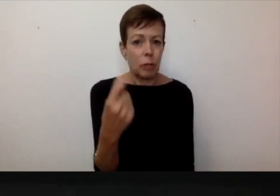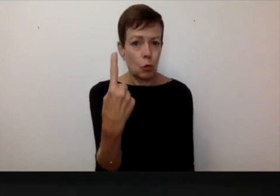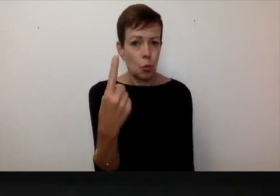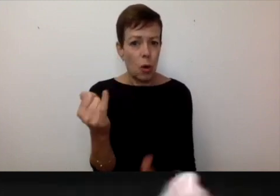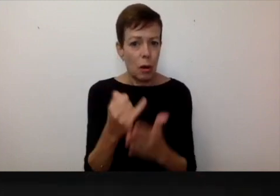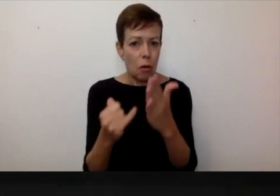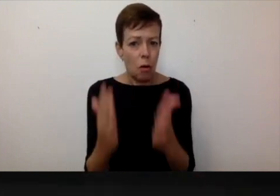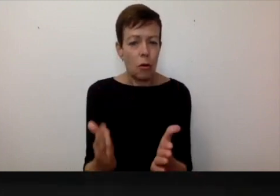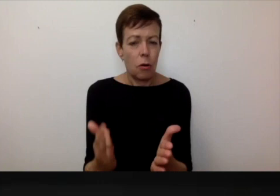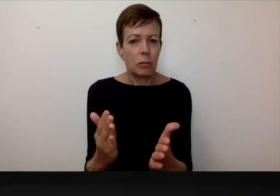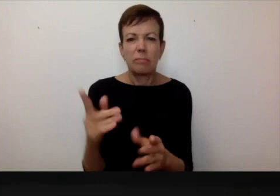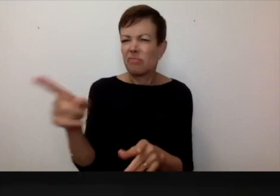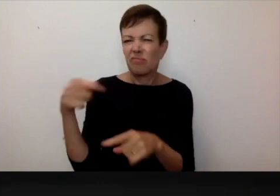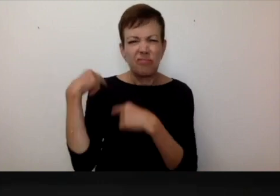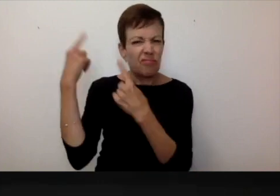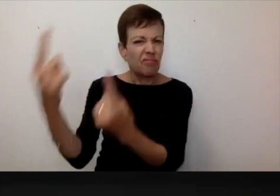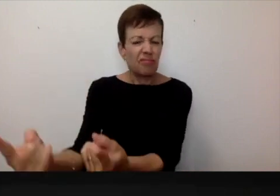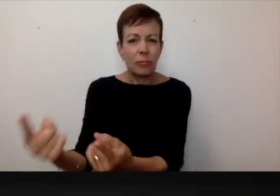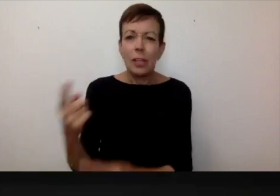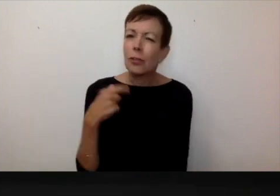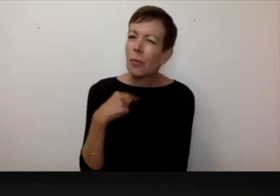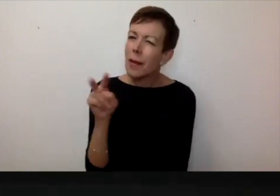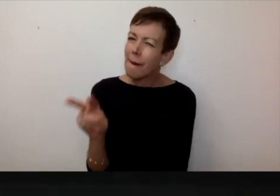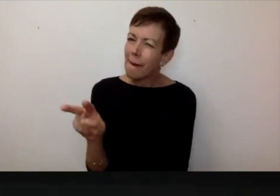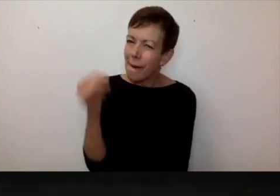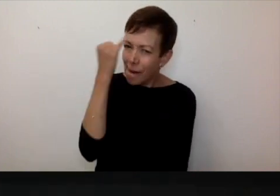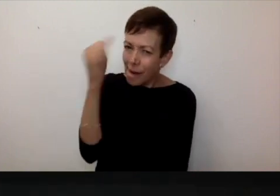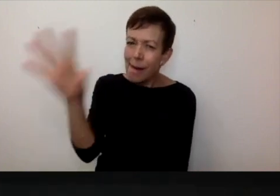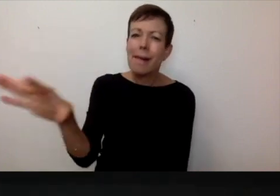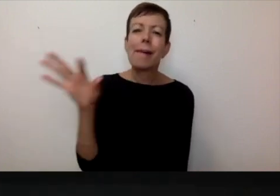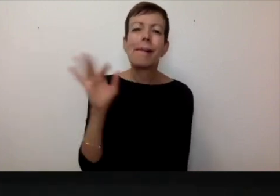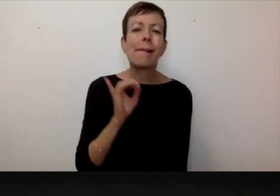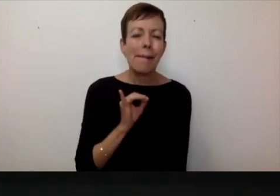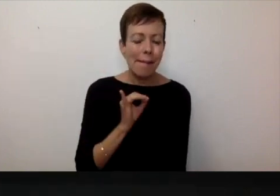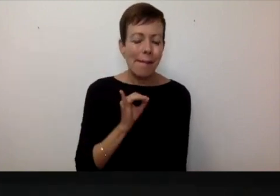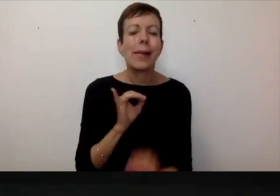and we invested in these 10 artists and um needless to say the